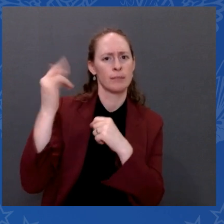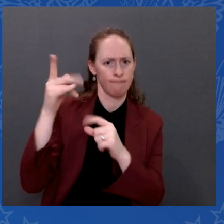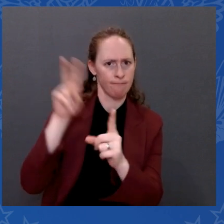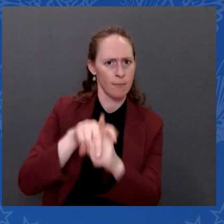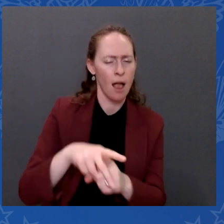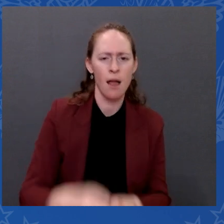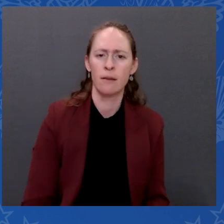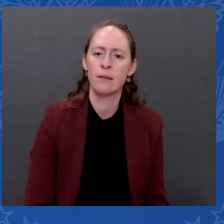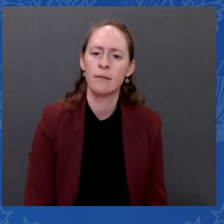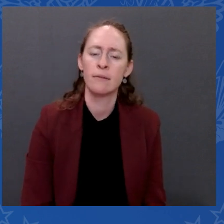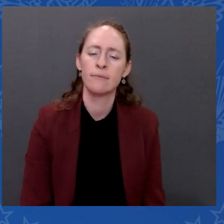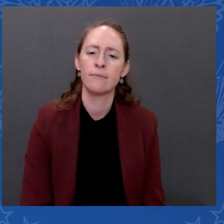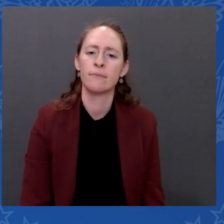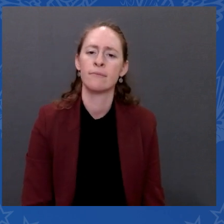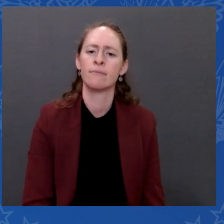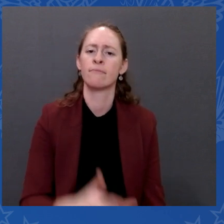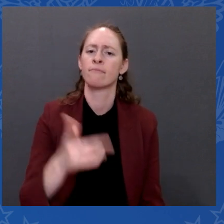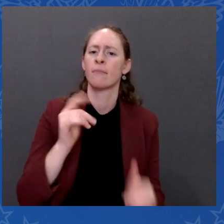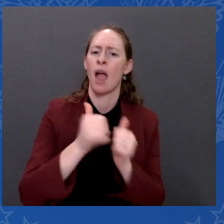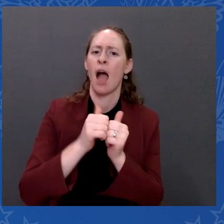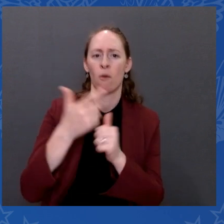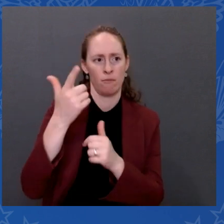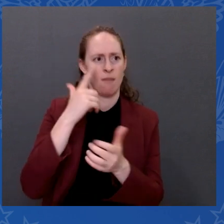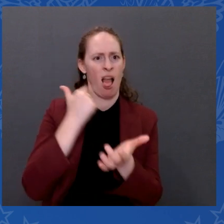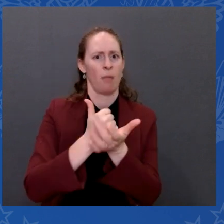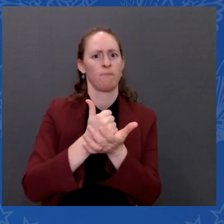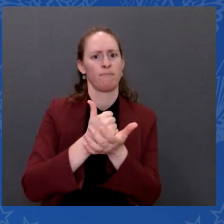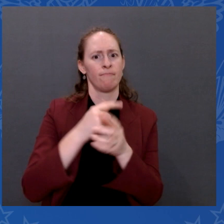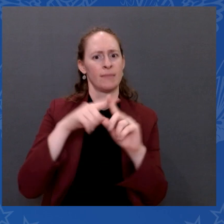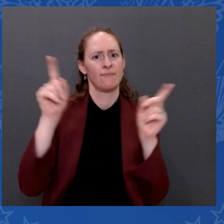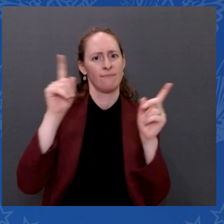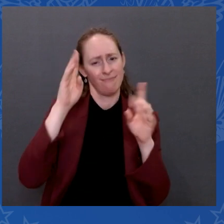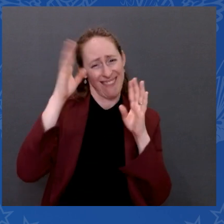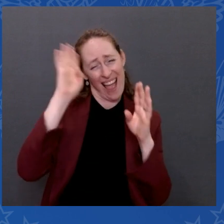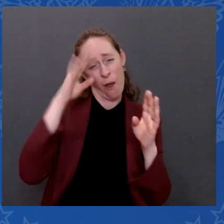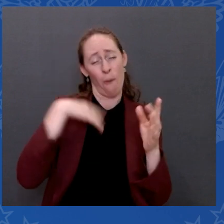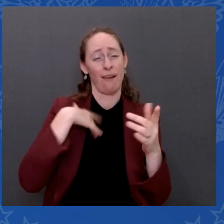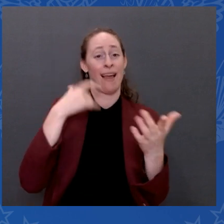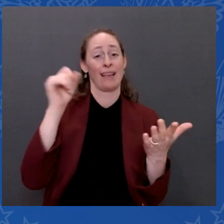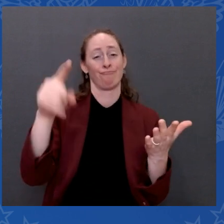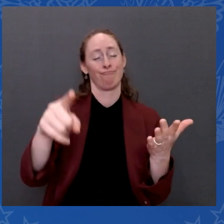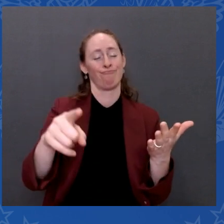Because I know it's a broad question, and maybe not a fair -- Mr. Linebarger: It's a great -- President -- it's a great question,